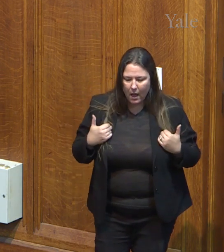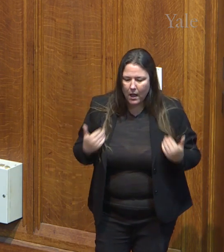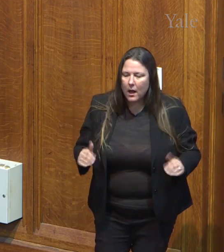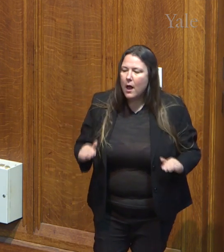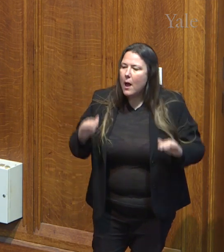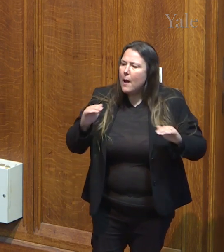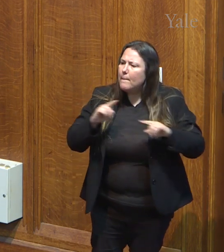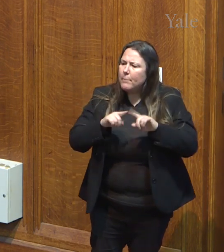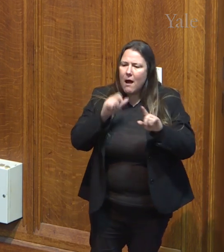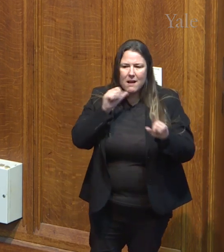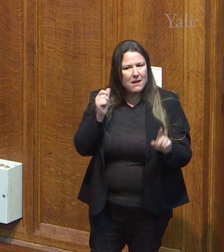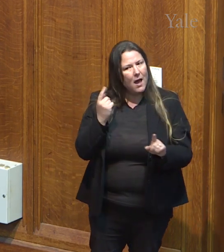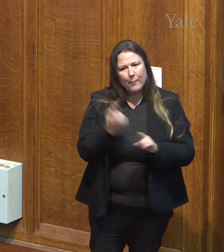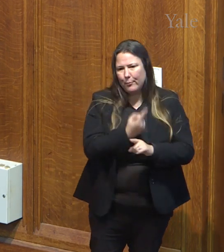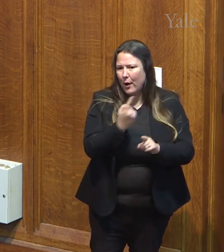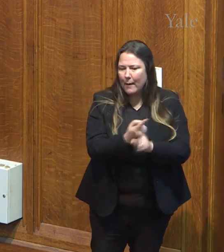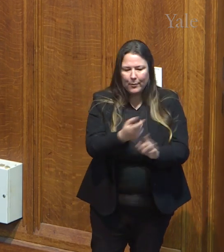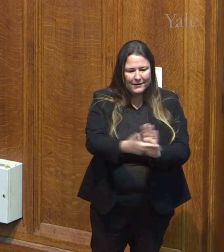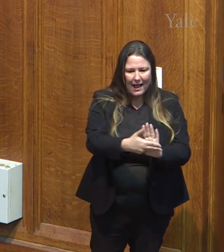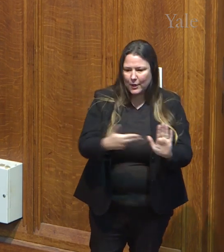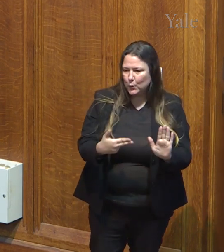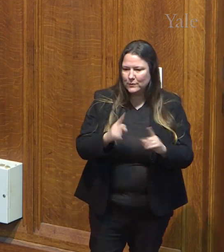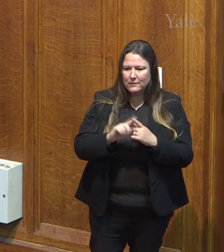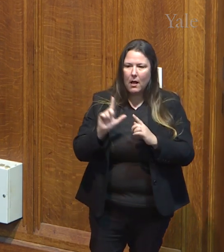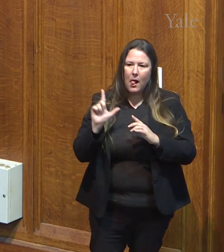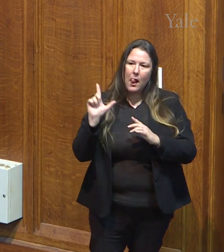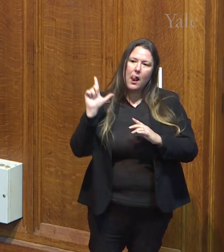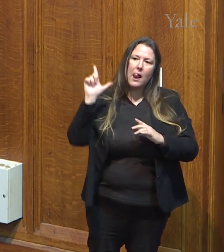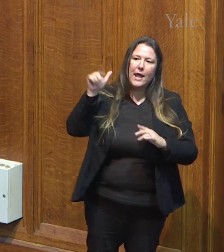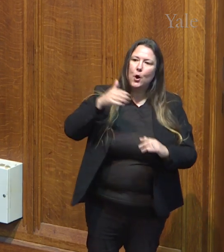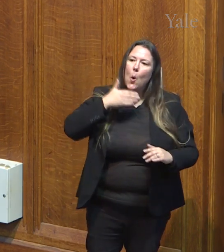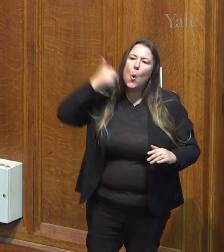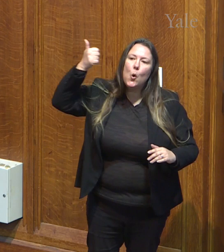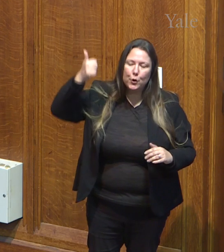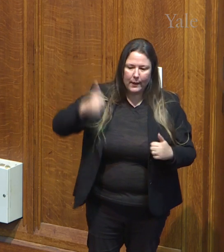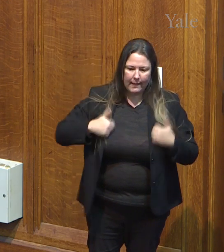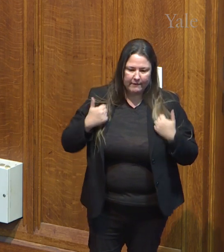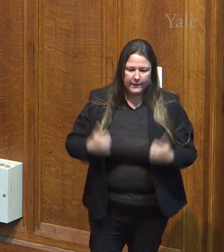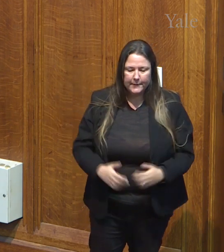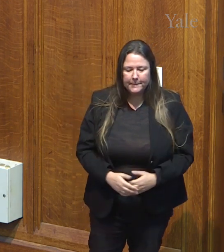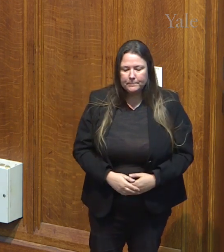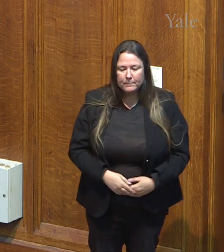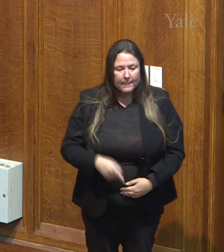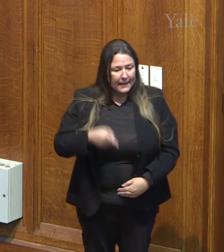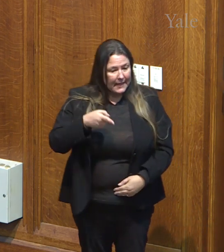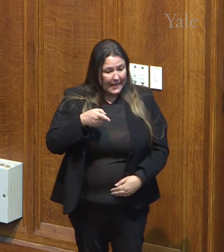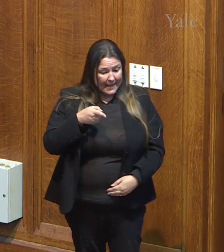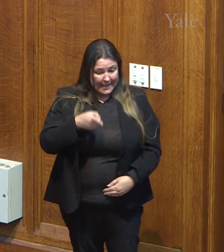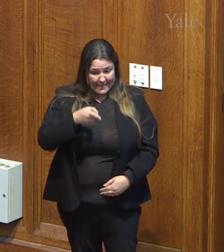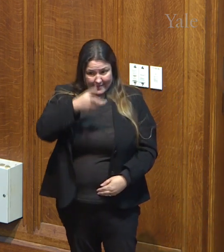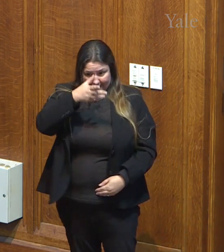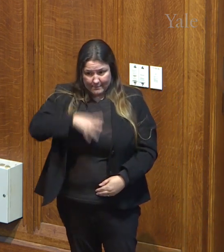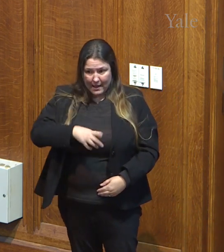properly diagnosed until much later in life and he succeeded in the hearing community